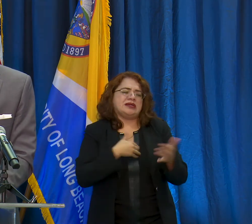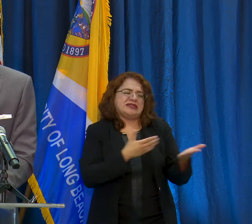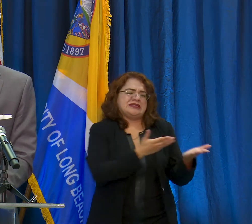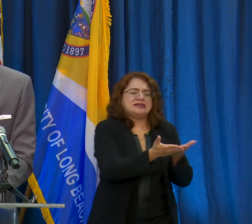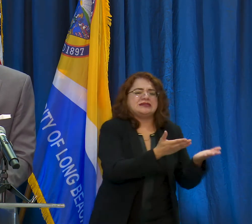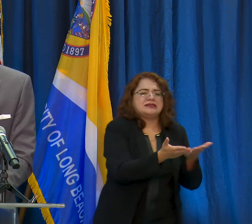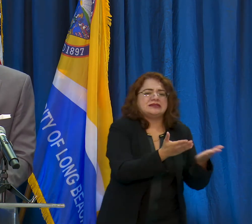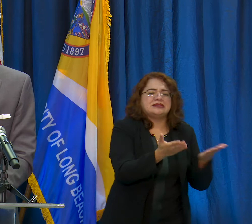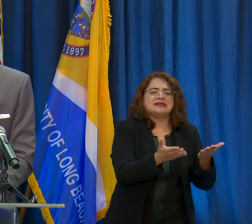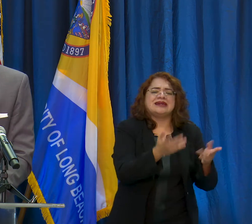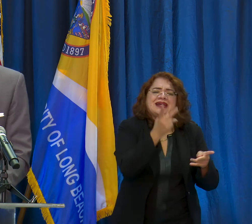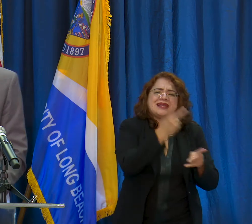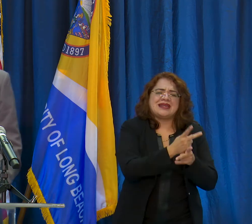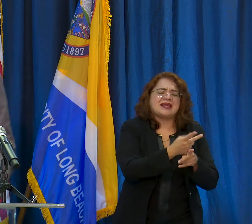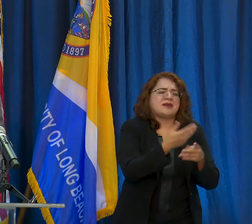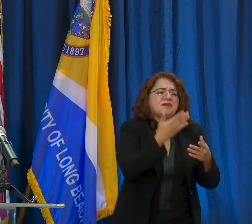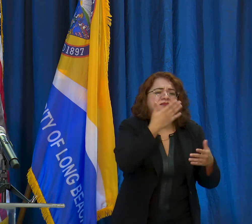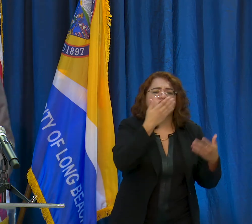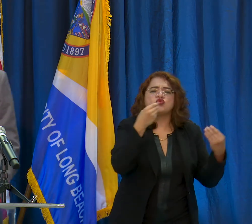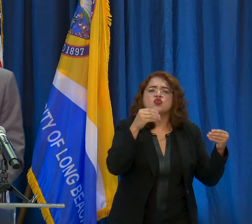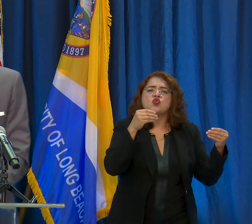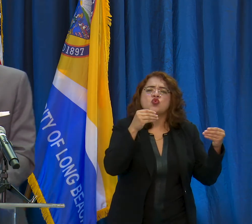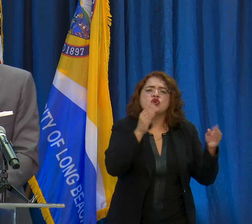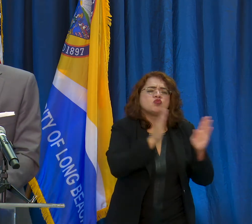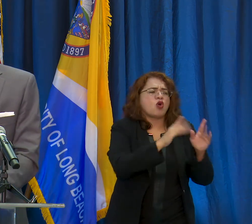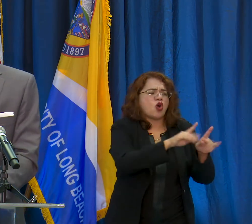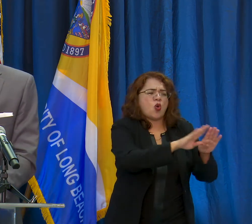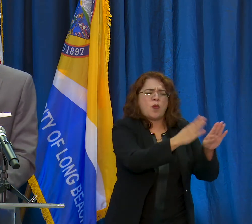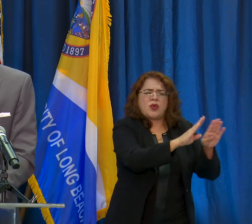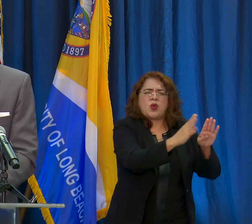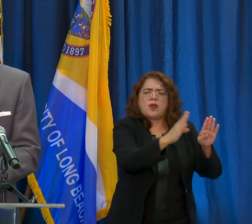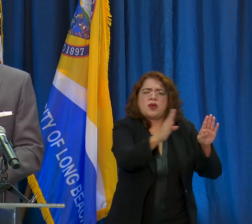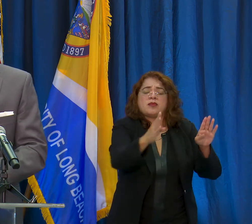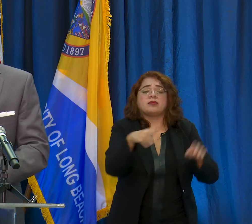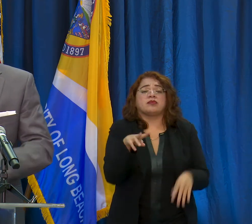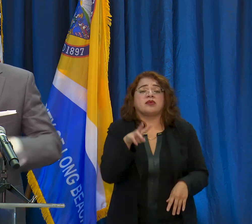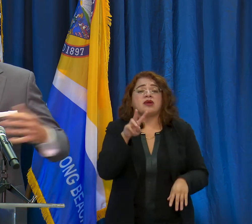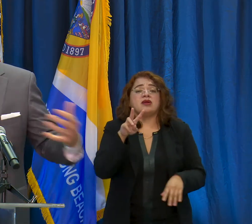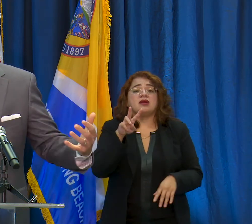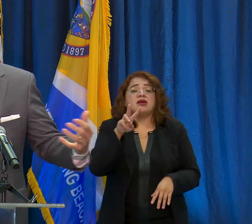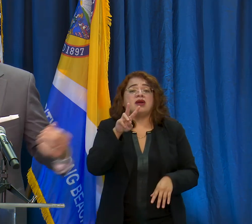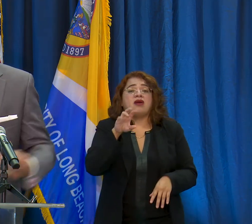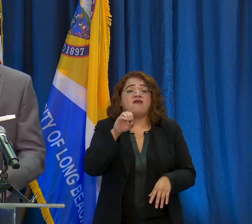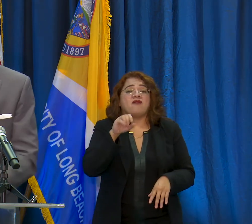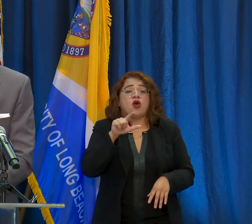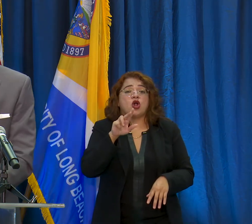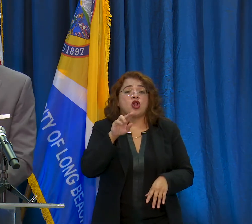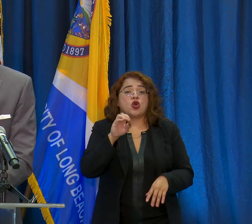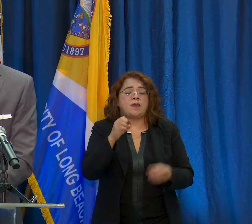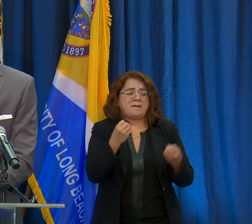storefronts open as possible, so volume and and breadth is a priority.